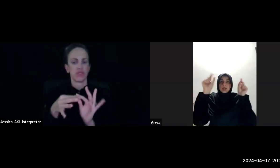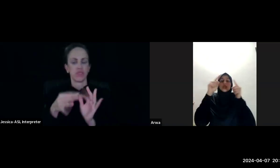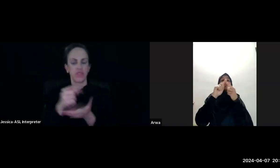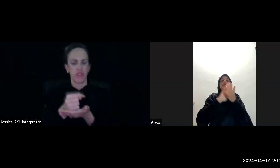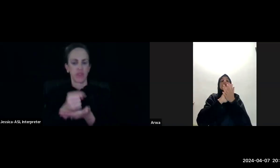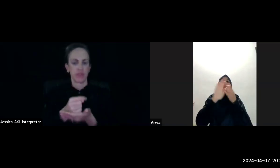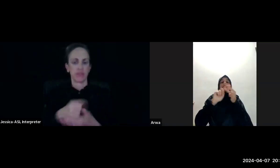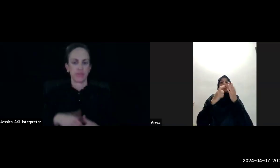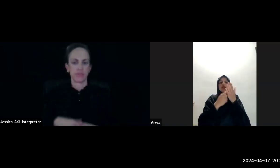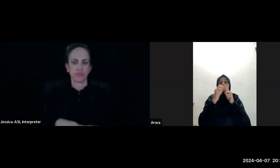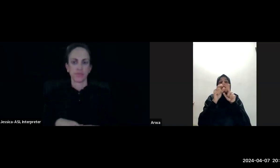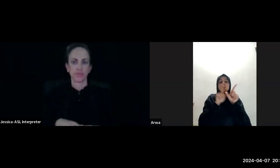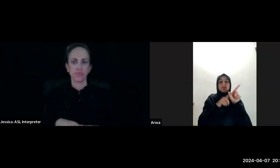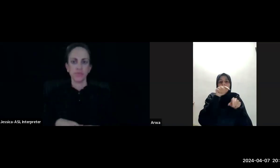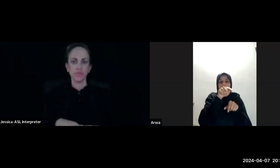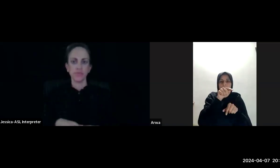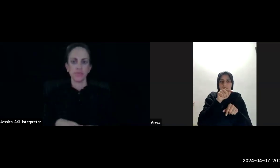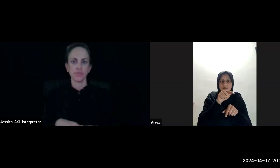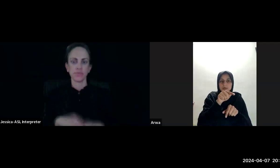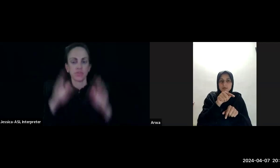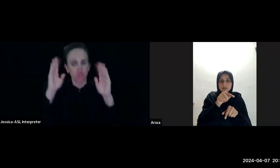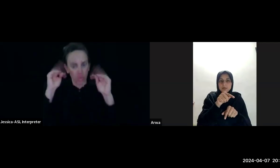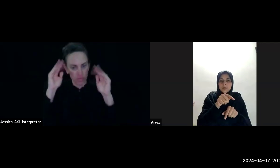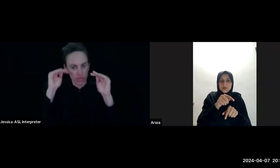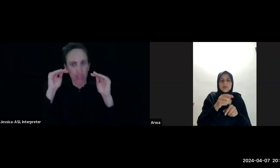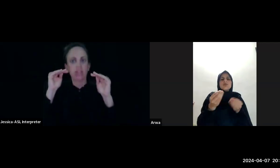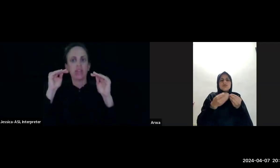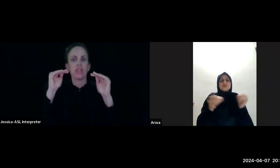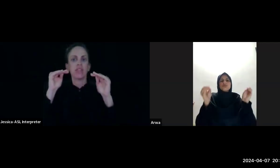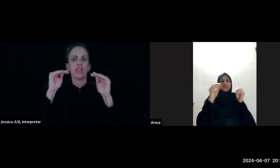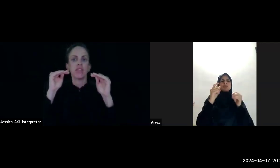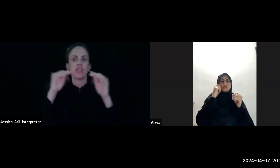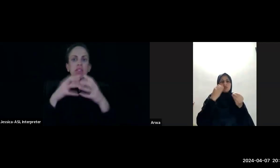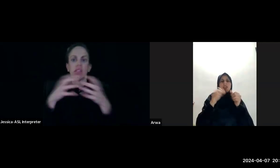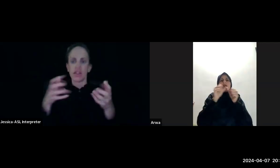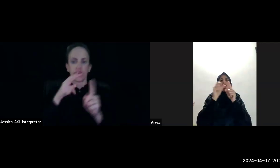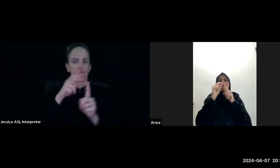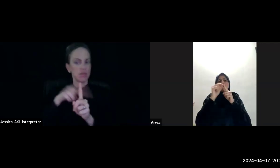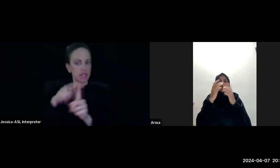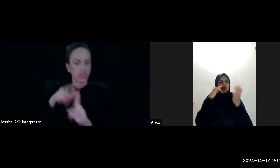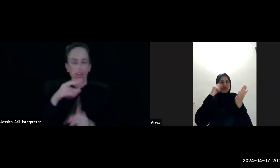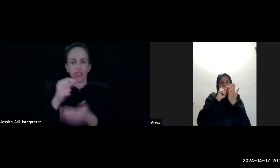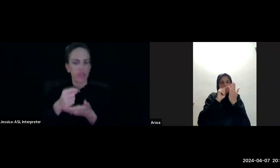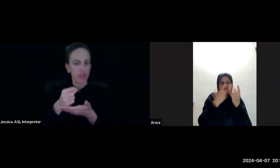than a decade there is you know quite a lot of application and therapies that will uh